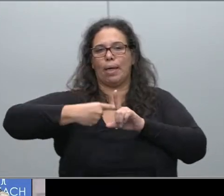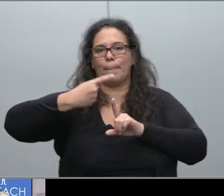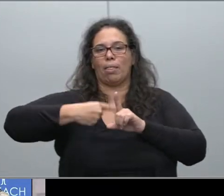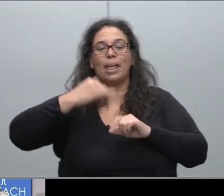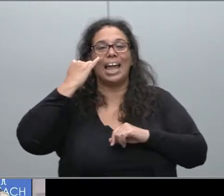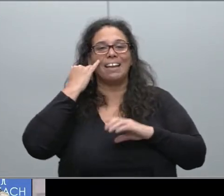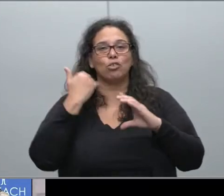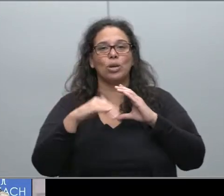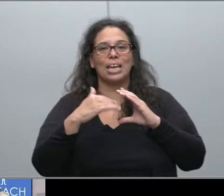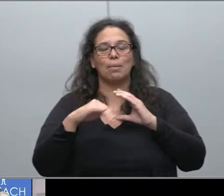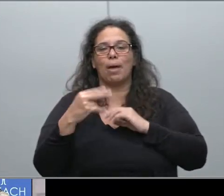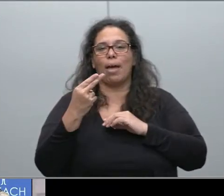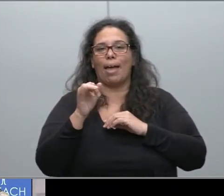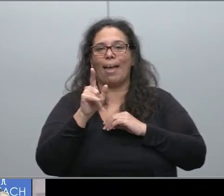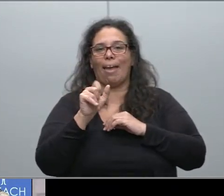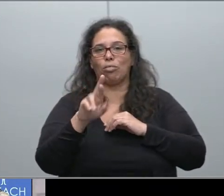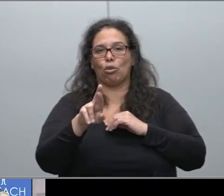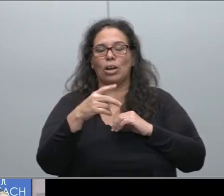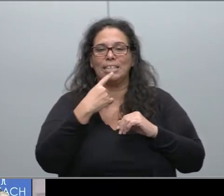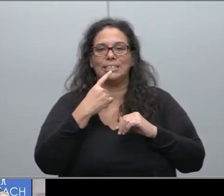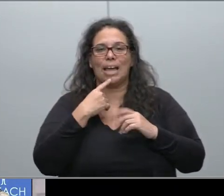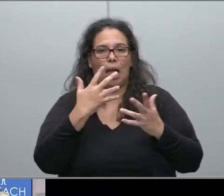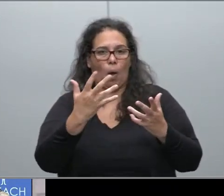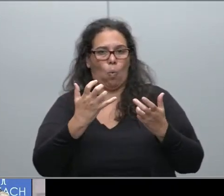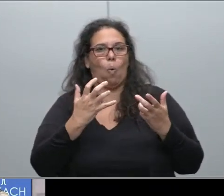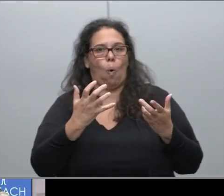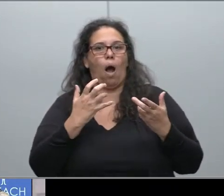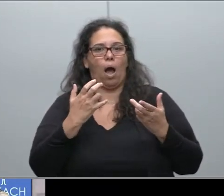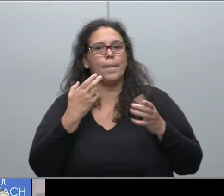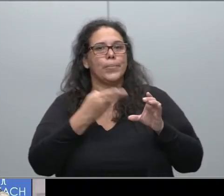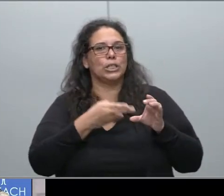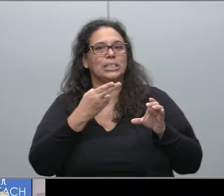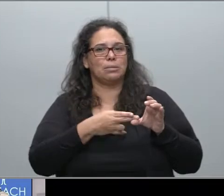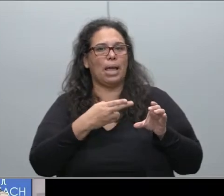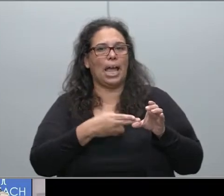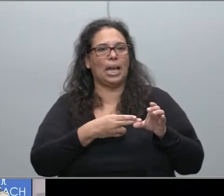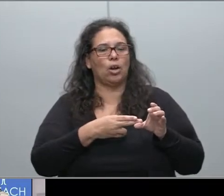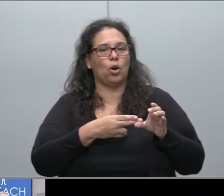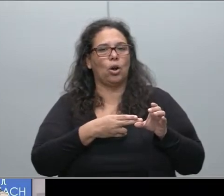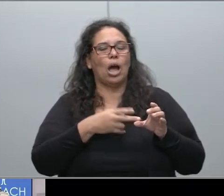We appreciate you. It's so great to see you, Dr. Perillo.